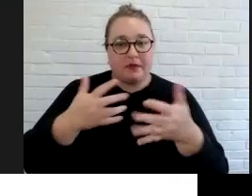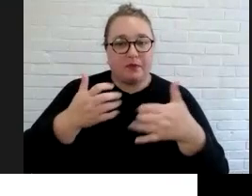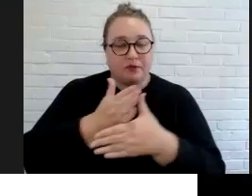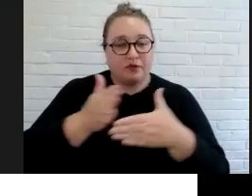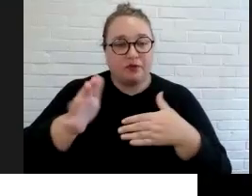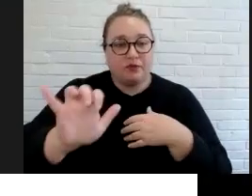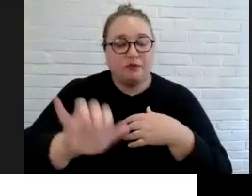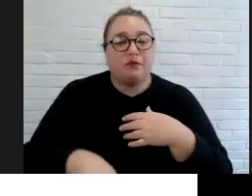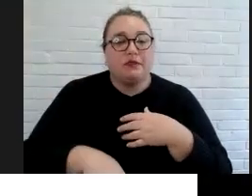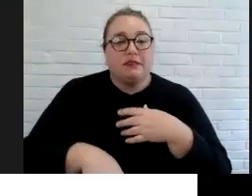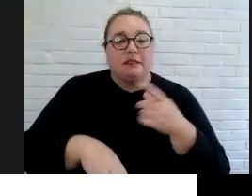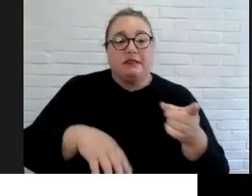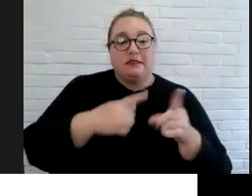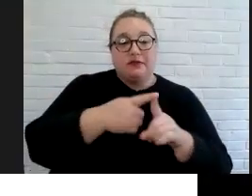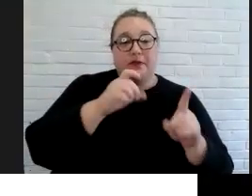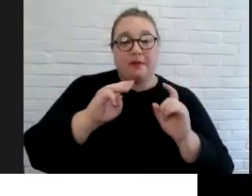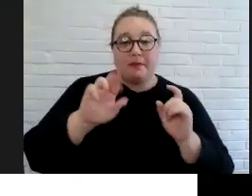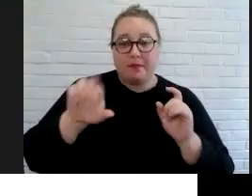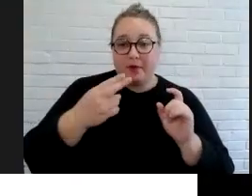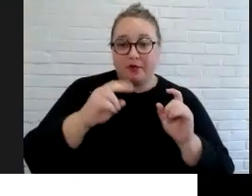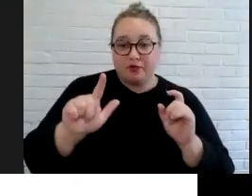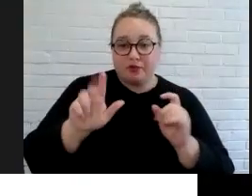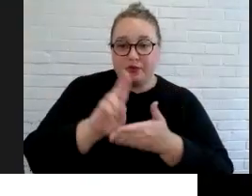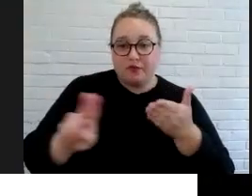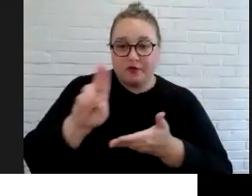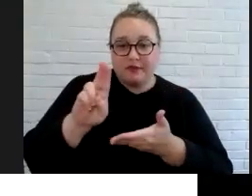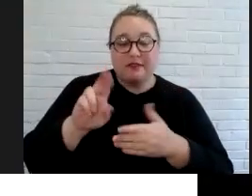And so along the top here, they've listed the different methods,